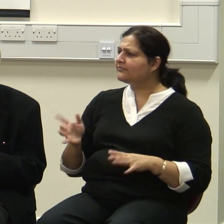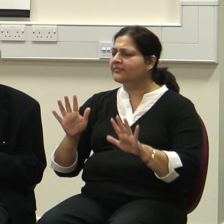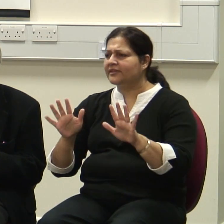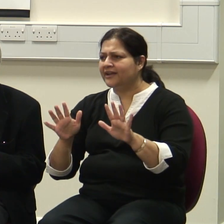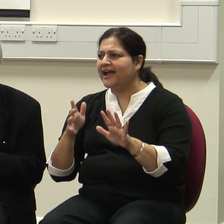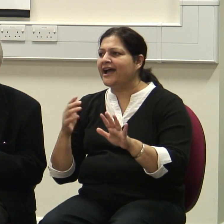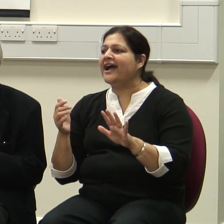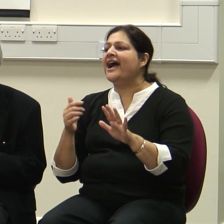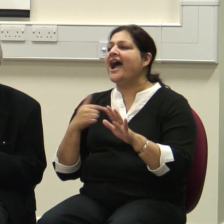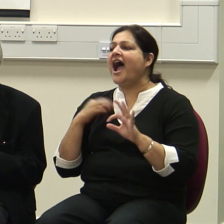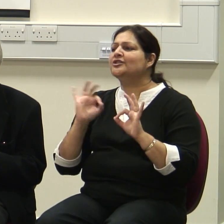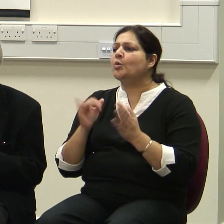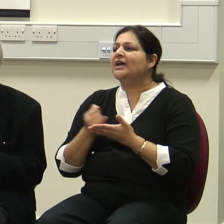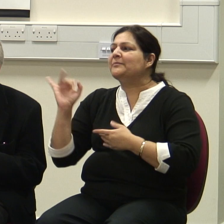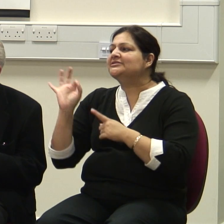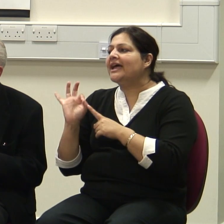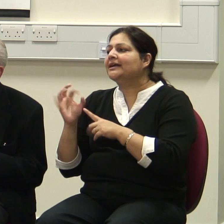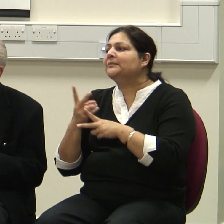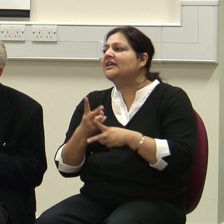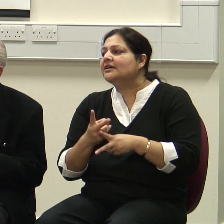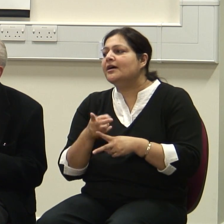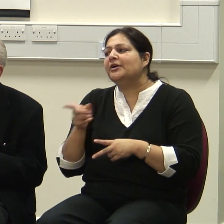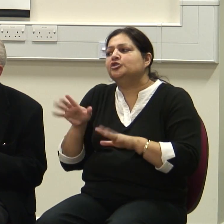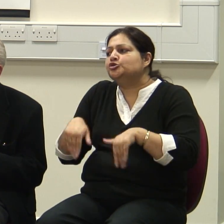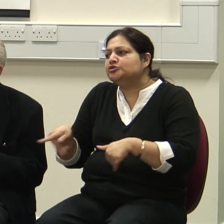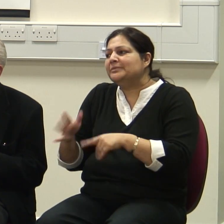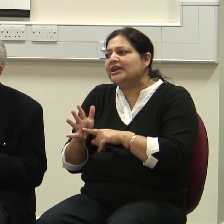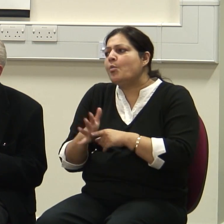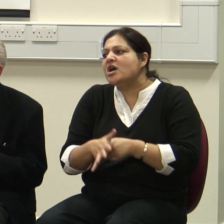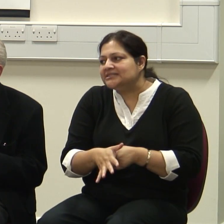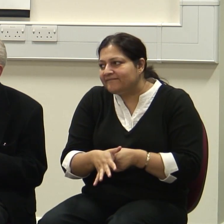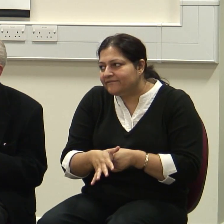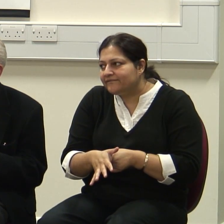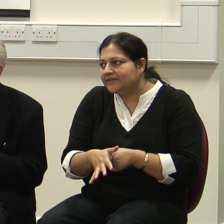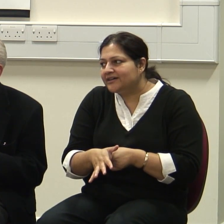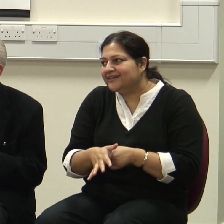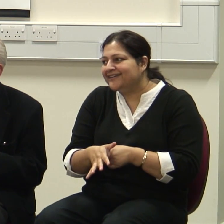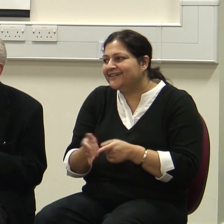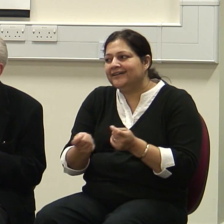as long as it’s non-coercive paternalism. I should have added that. There is nothing